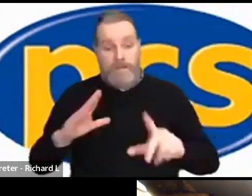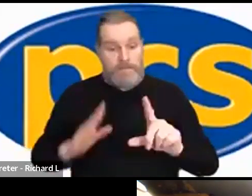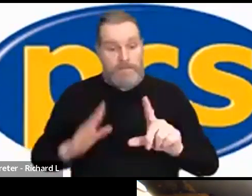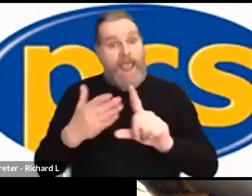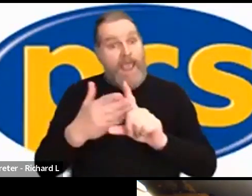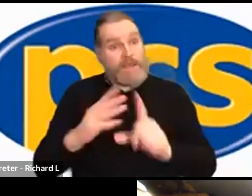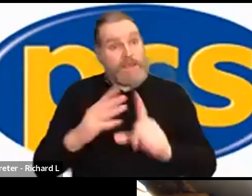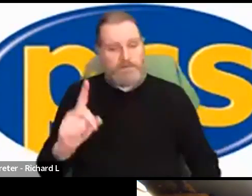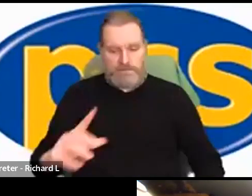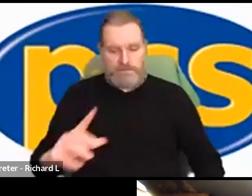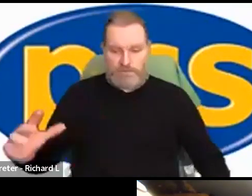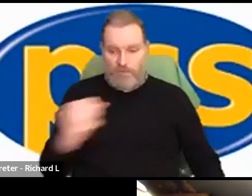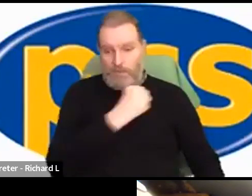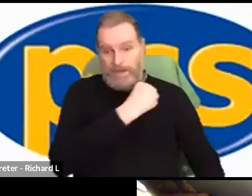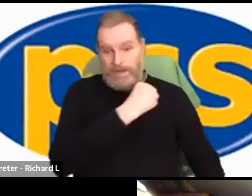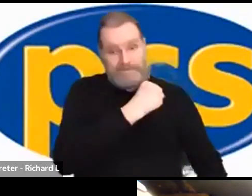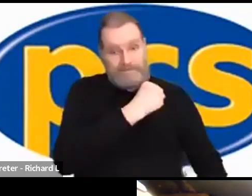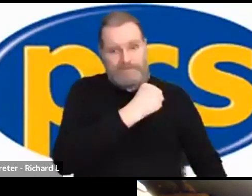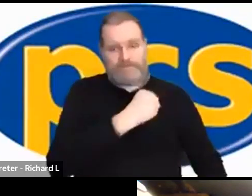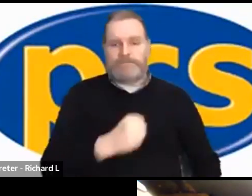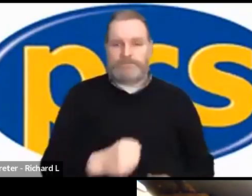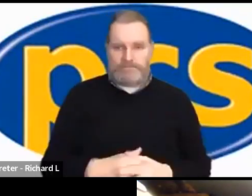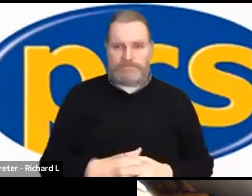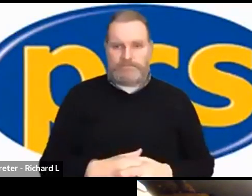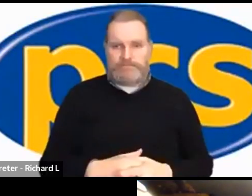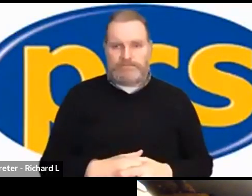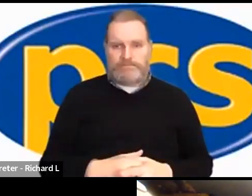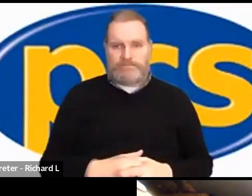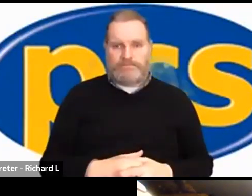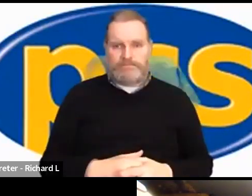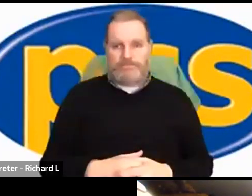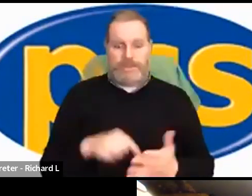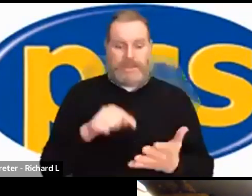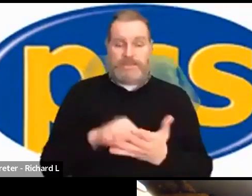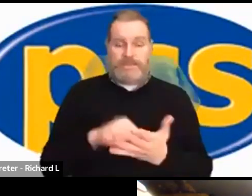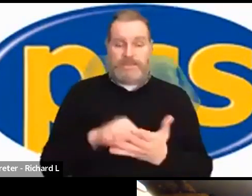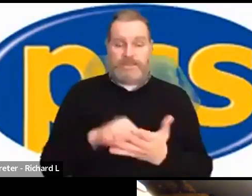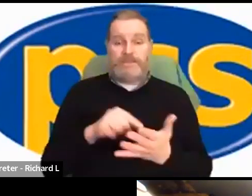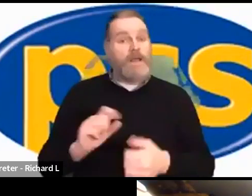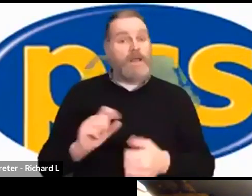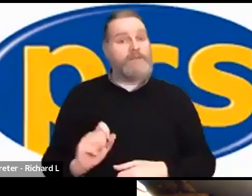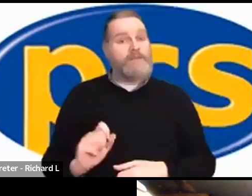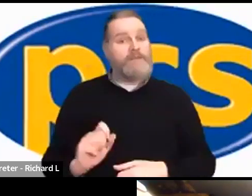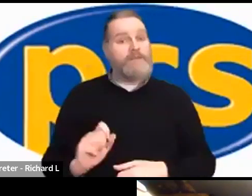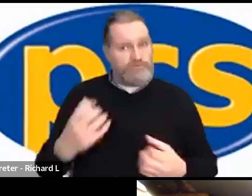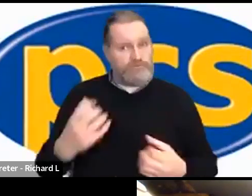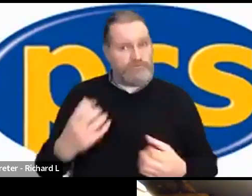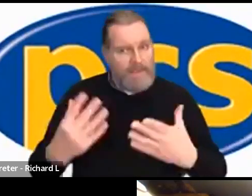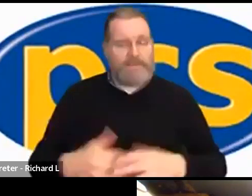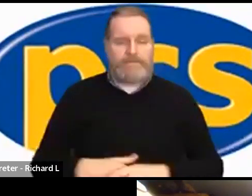, is not striking is to is not striking, is to win, and never , and therefore it's how we can maximize the pressure that we build. this is the first strike that